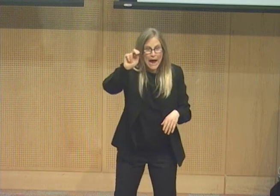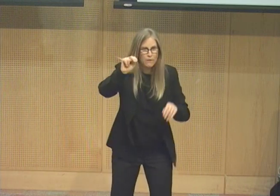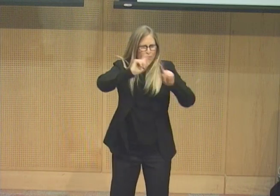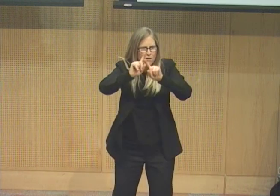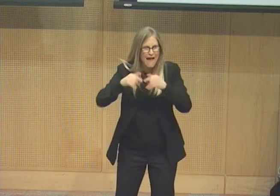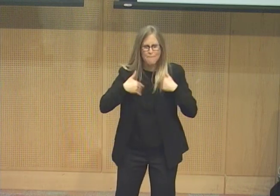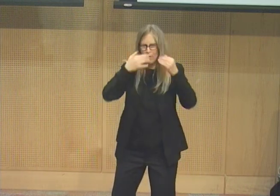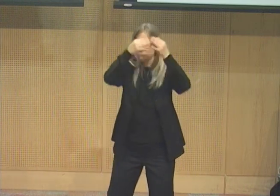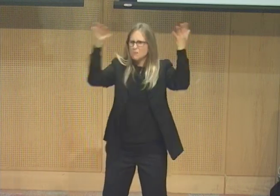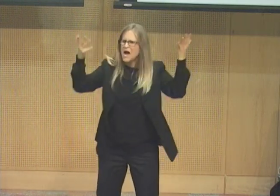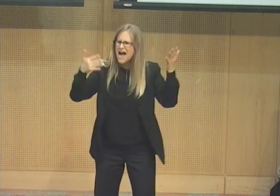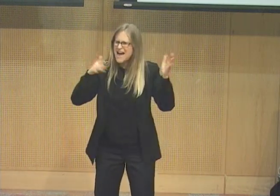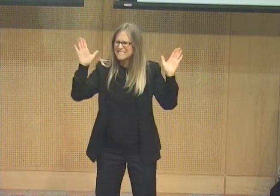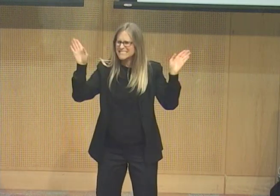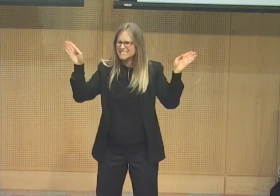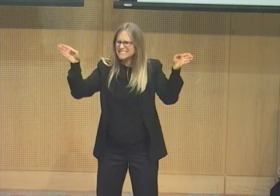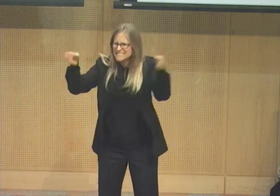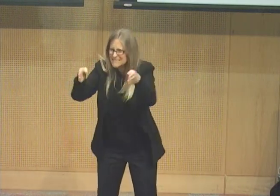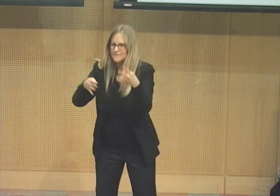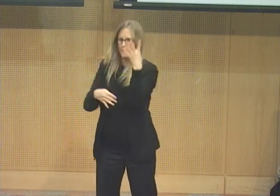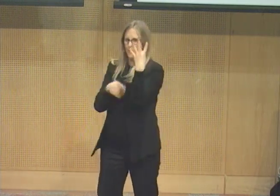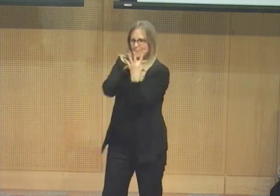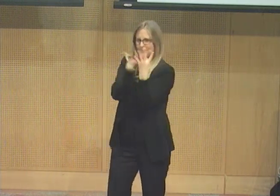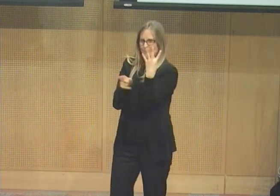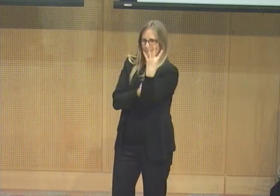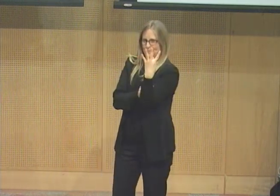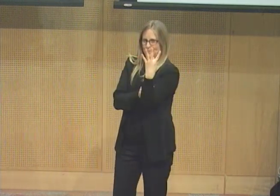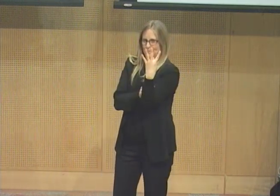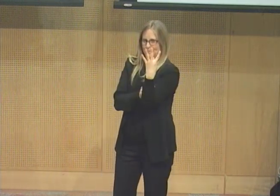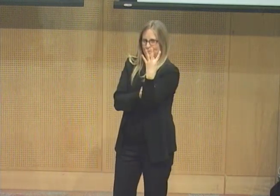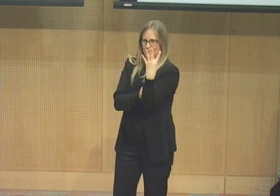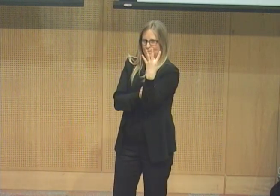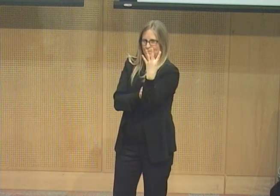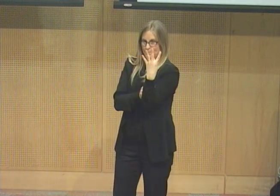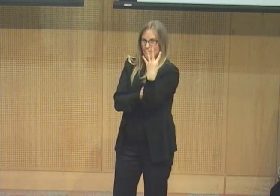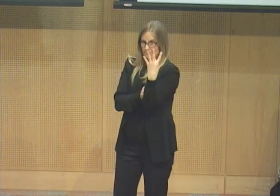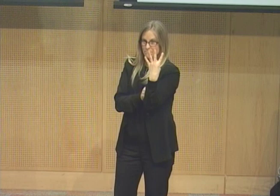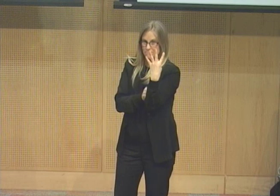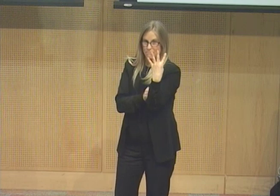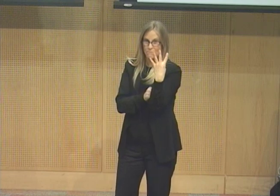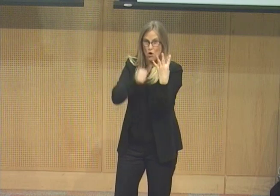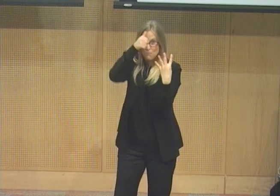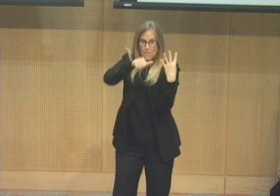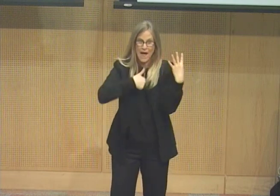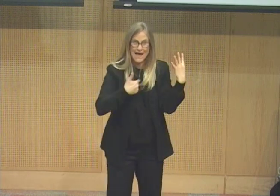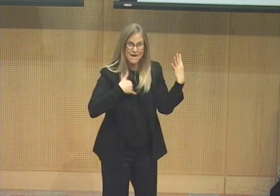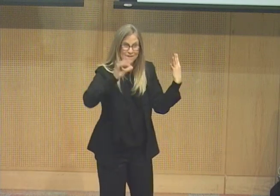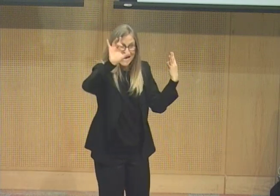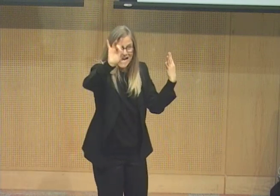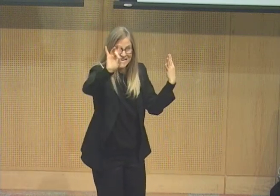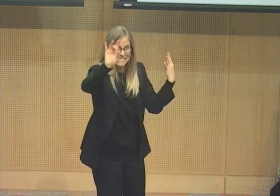There are many, many words that comprise an article, but I was only focusing on those four parts of speech.